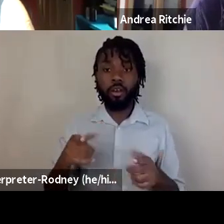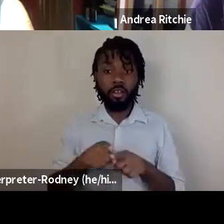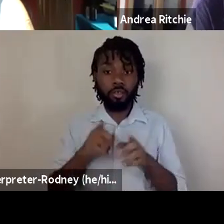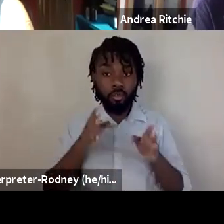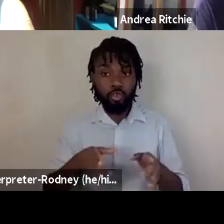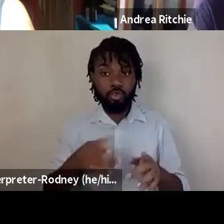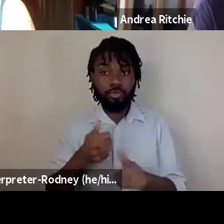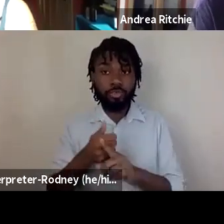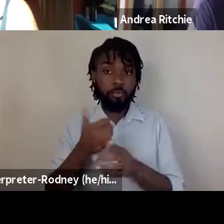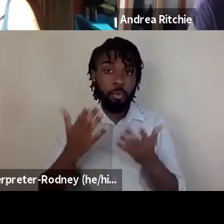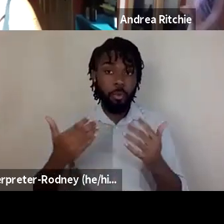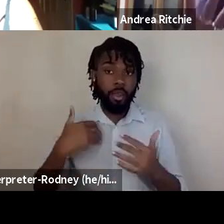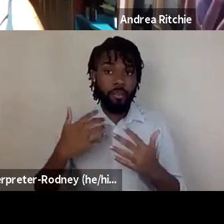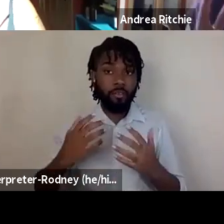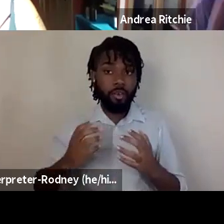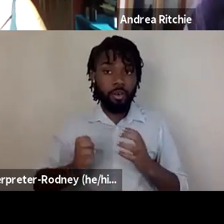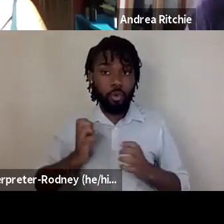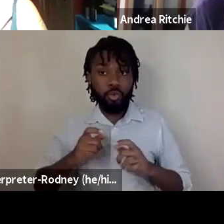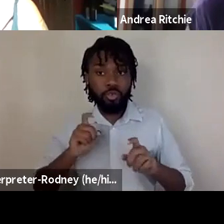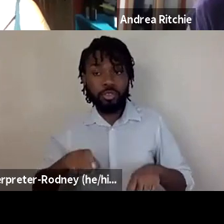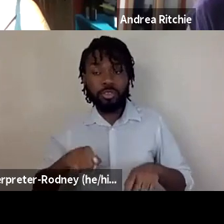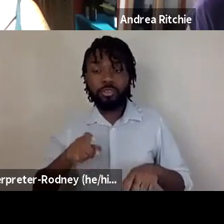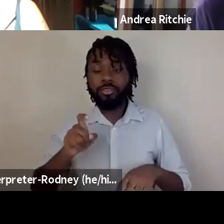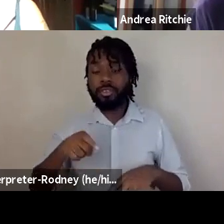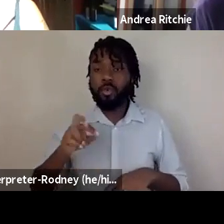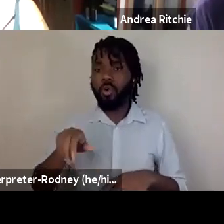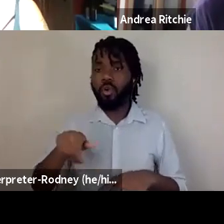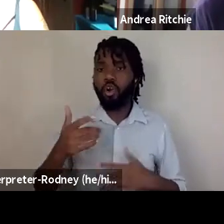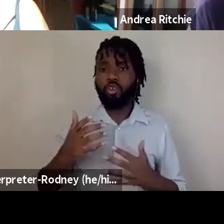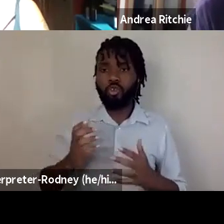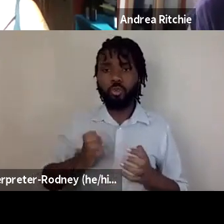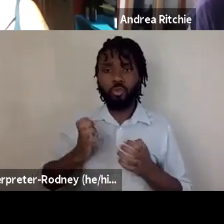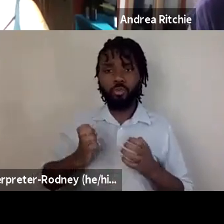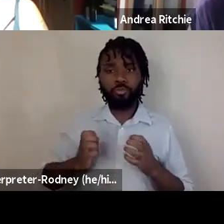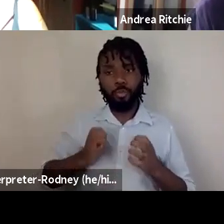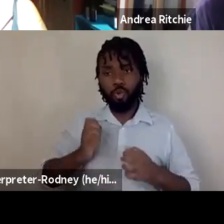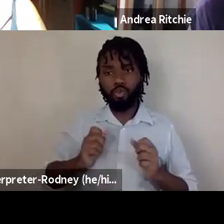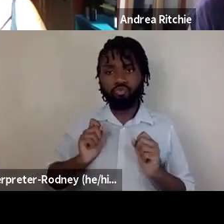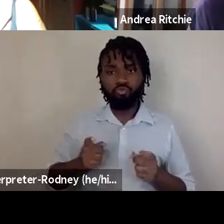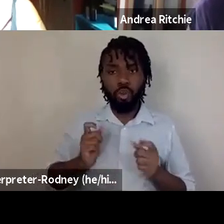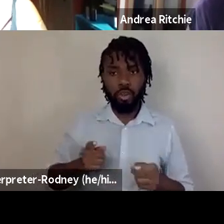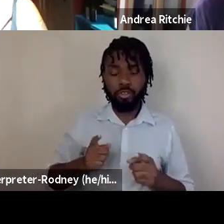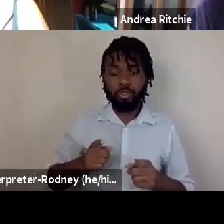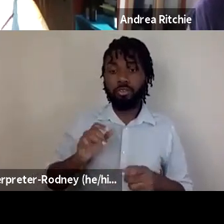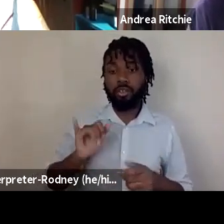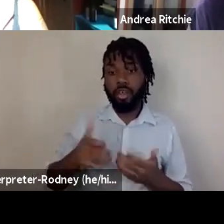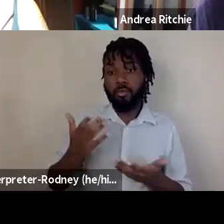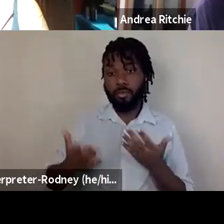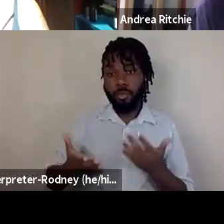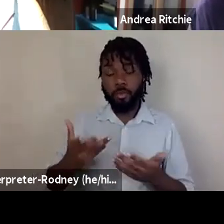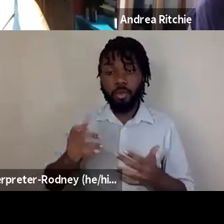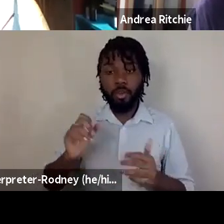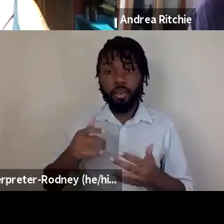emotional reactions we all have, and in ways that are deadly or result in incarceration.